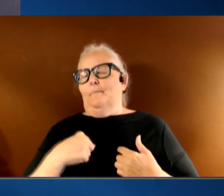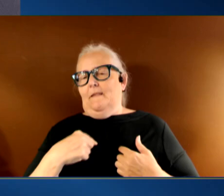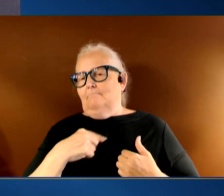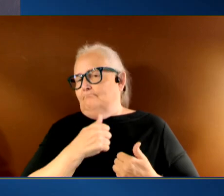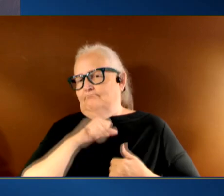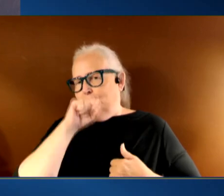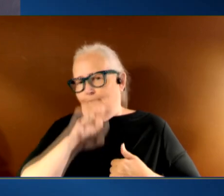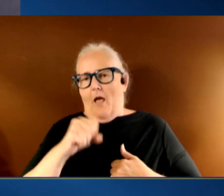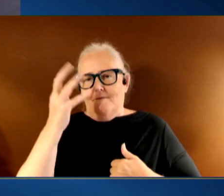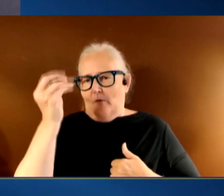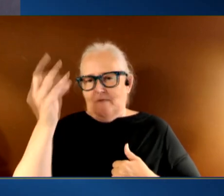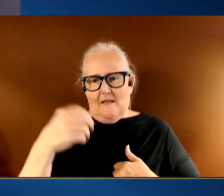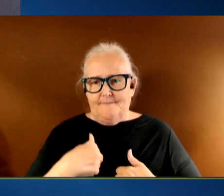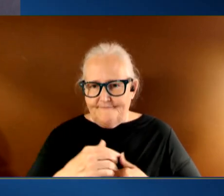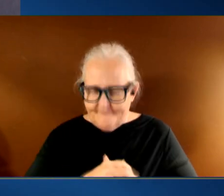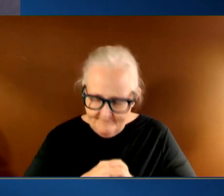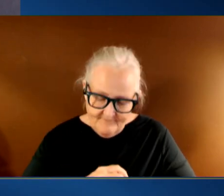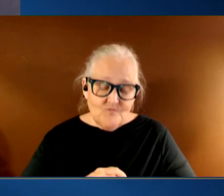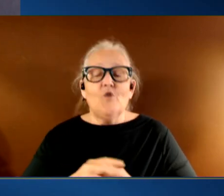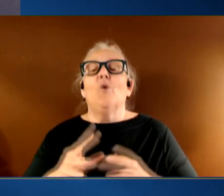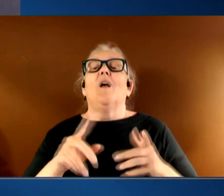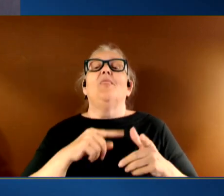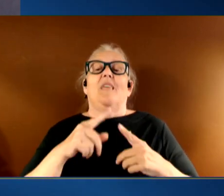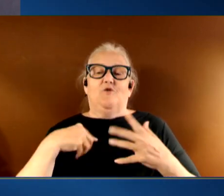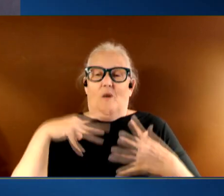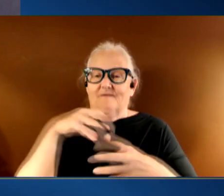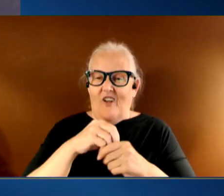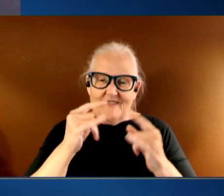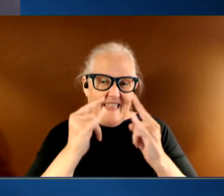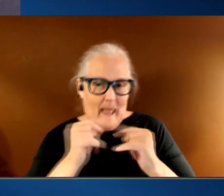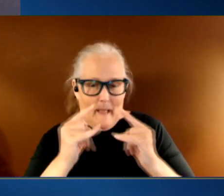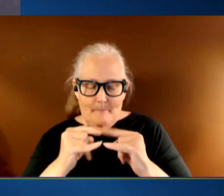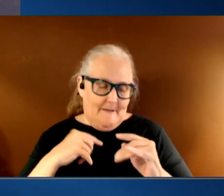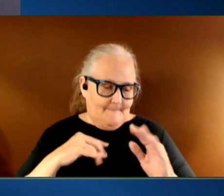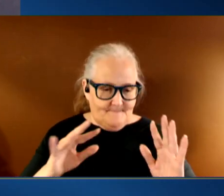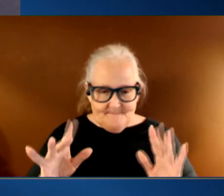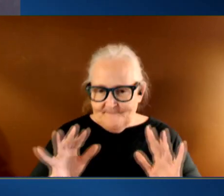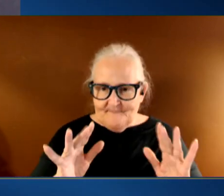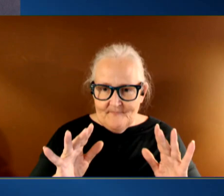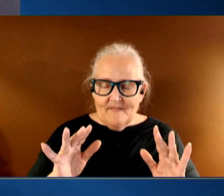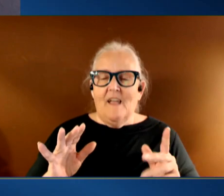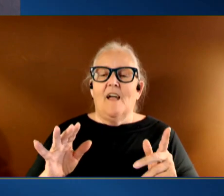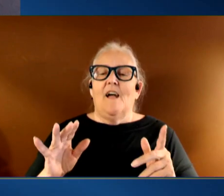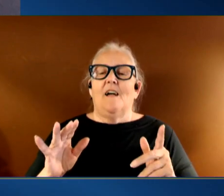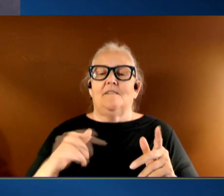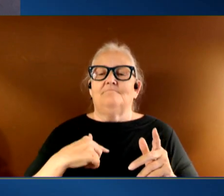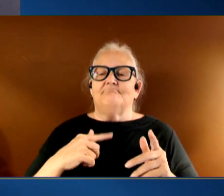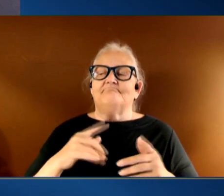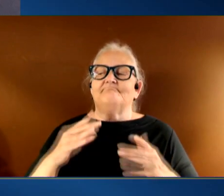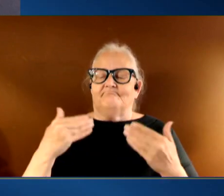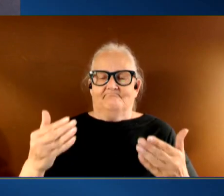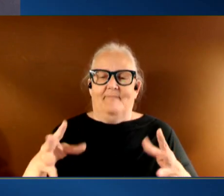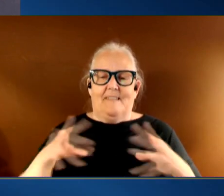And as I started working with the camp, I then took a part time job at the foundation,